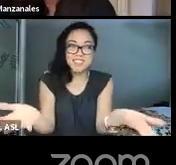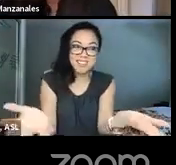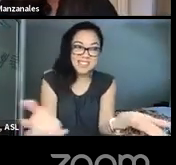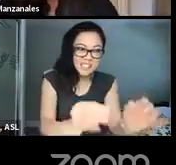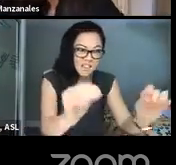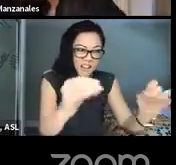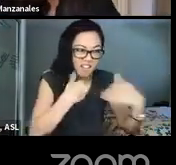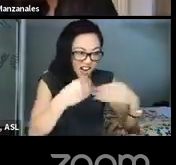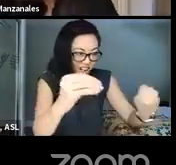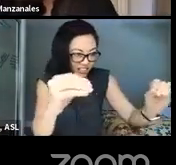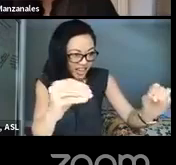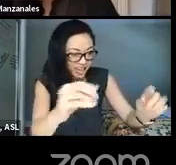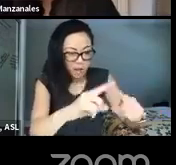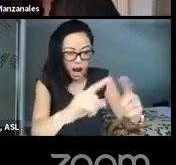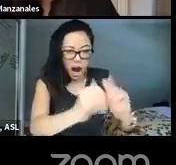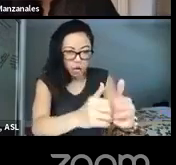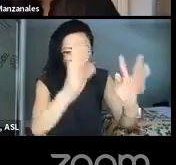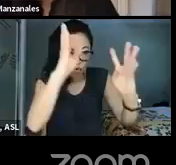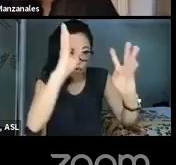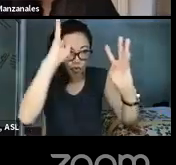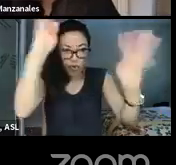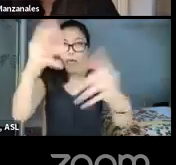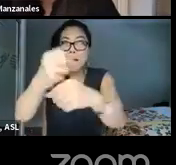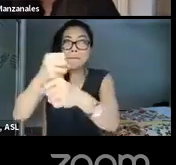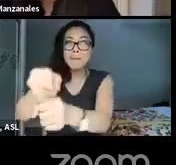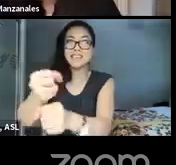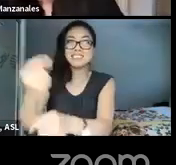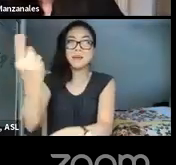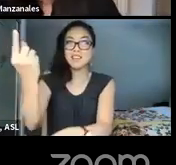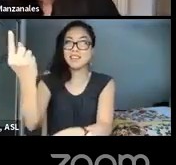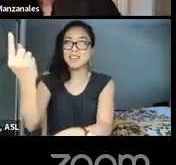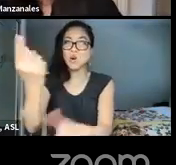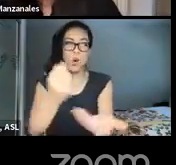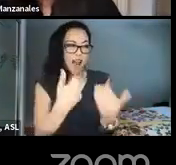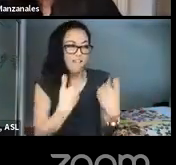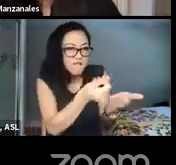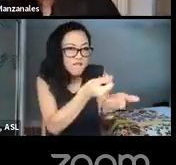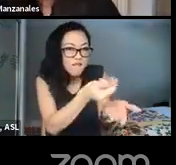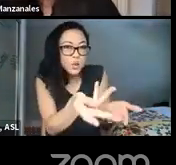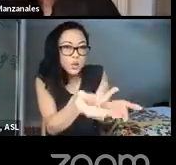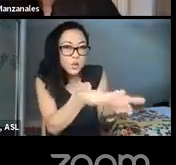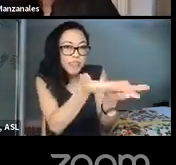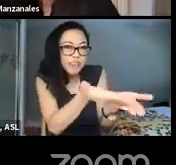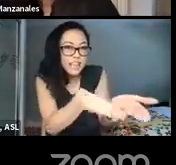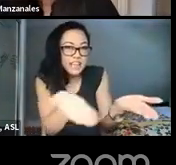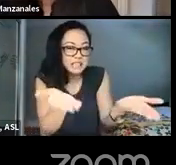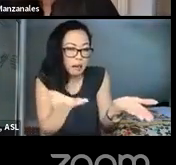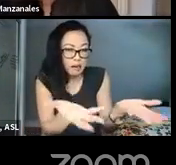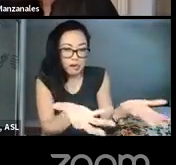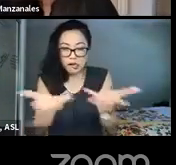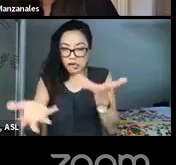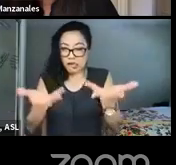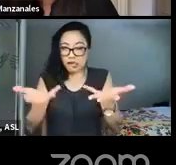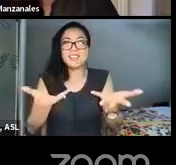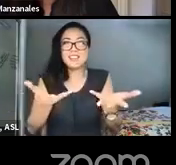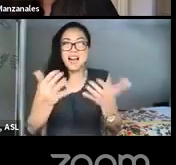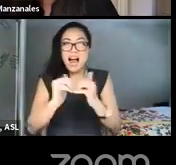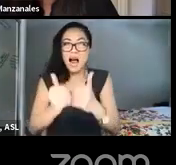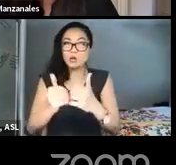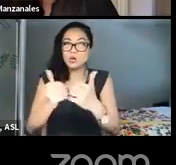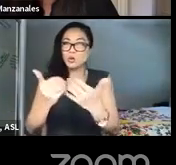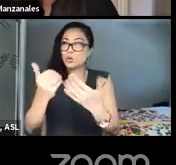now all of us are reckoning with the new digital sphere for the engagement of arts content.